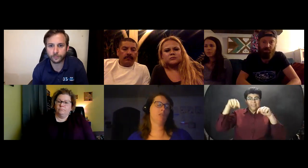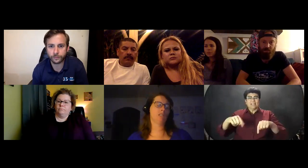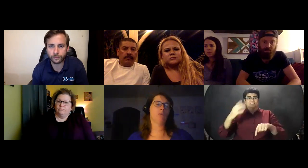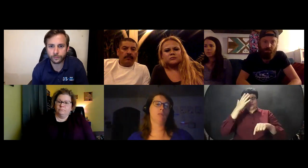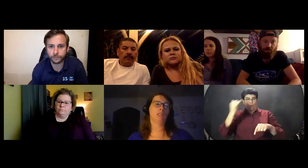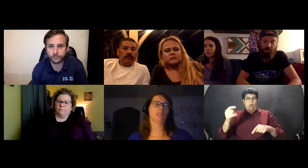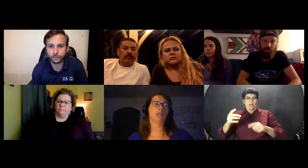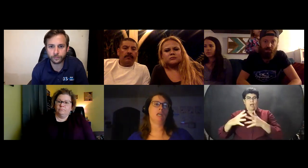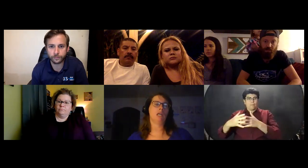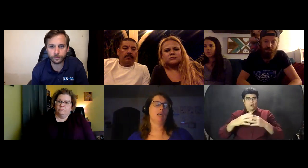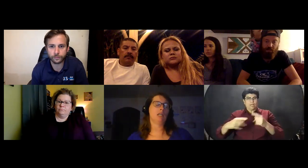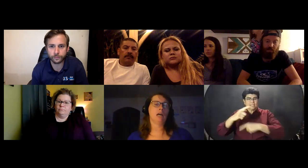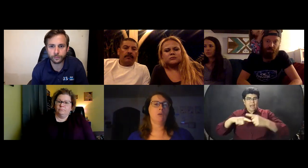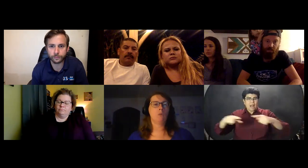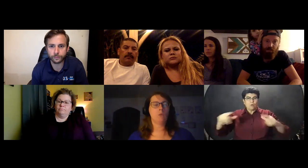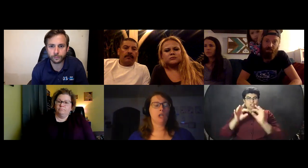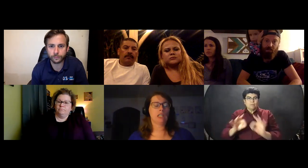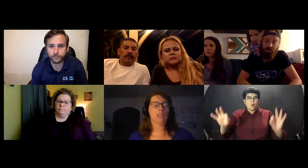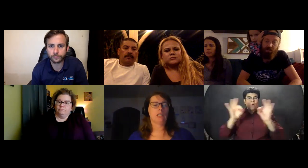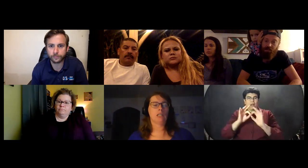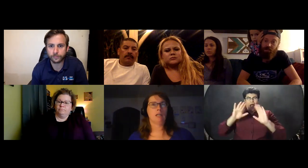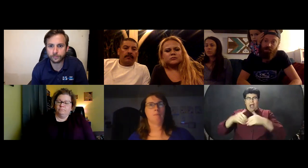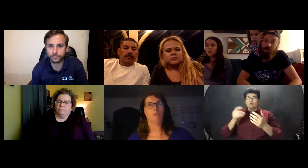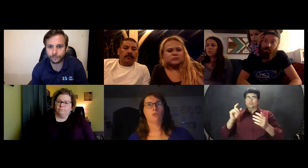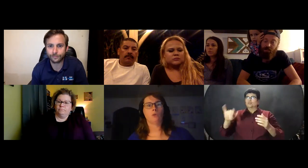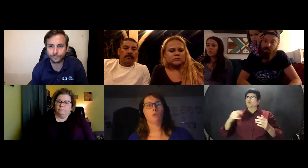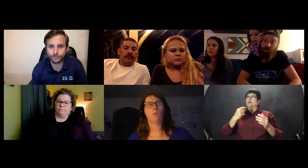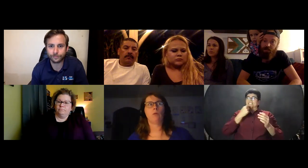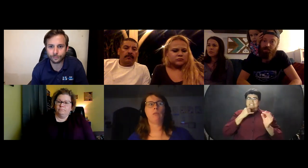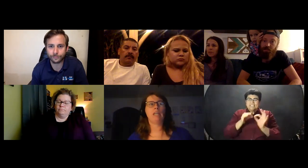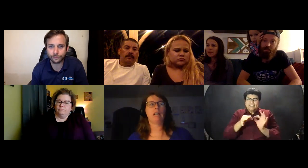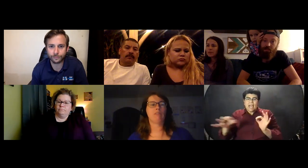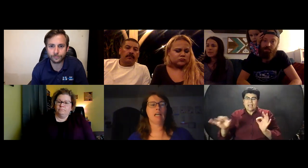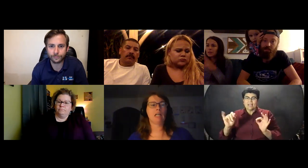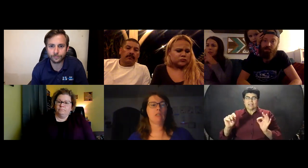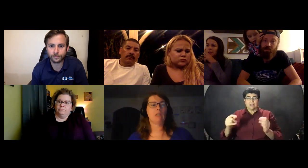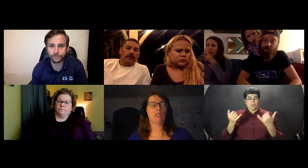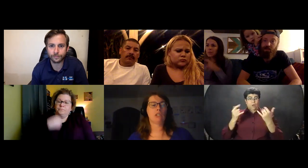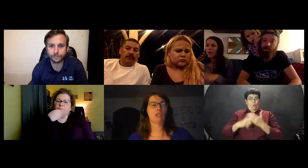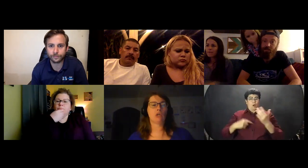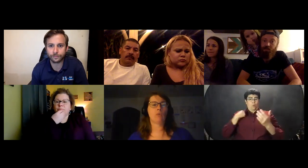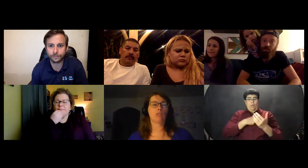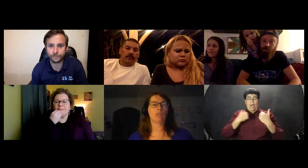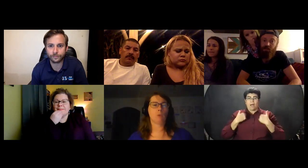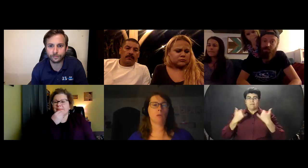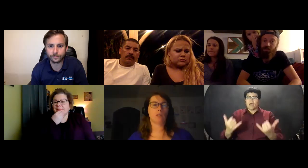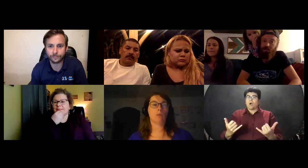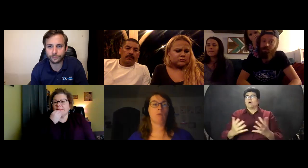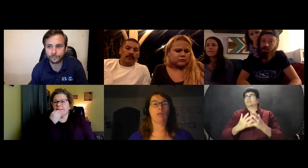important and how to word it so what we have